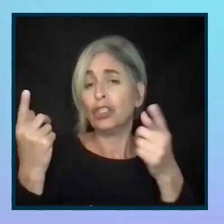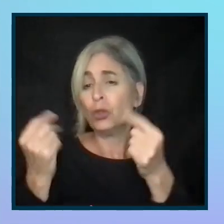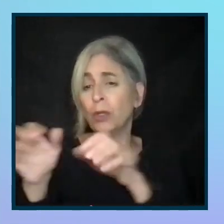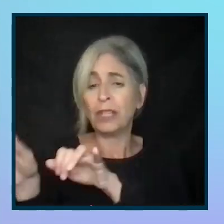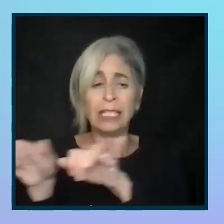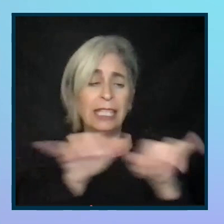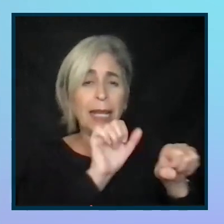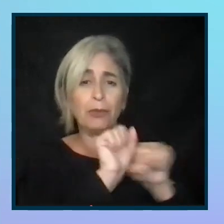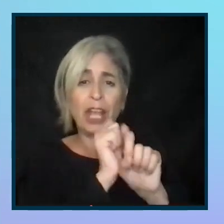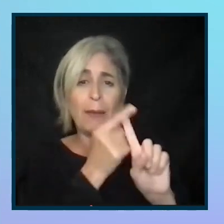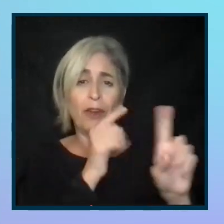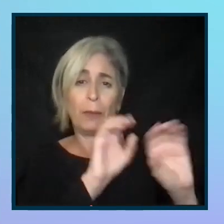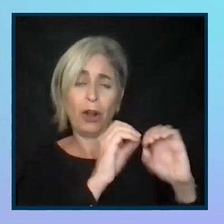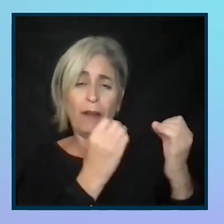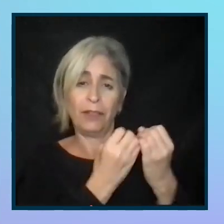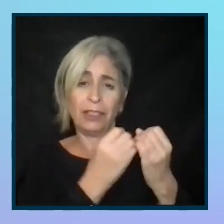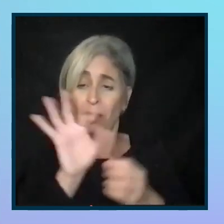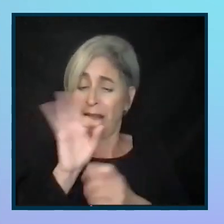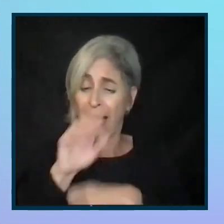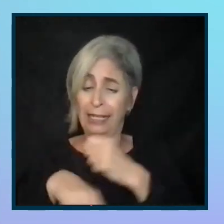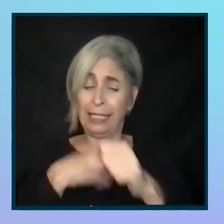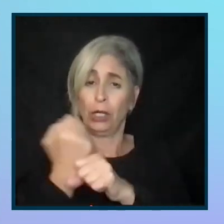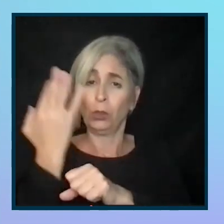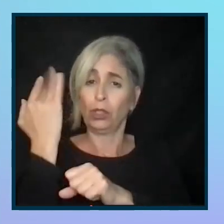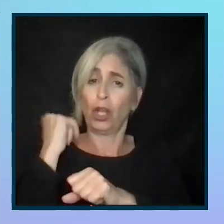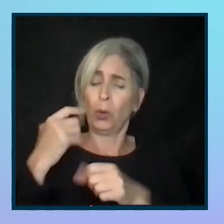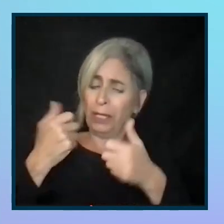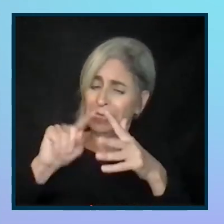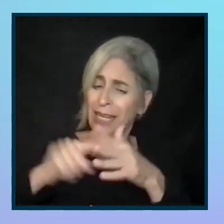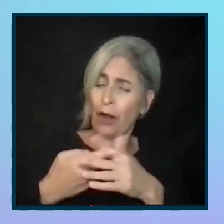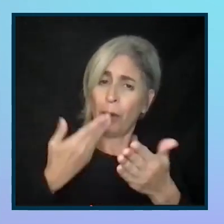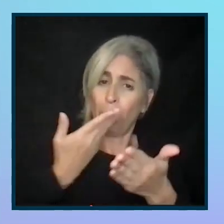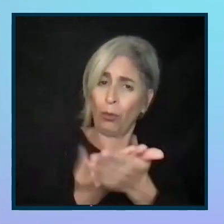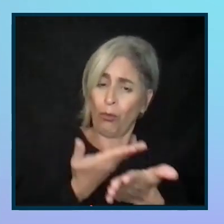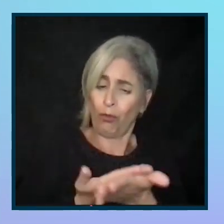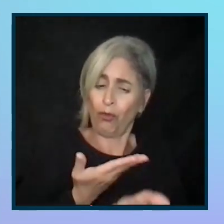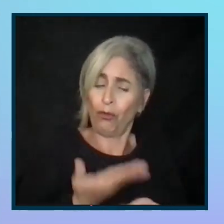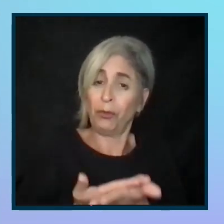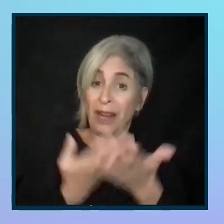So nine years ago, they started proving that this could happen. Then all of a sudden, it's happening.